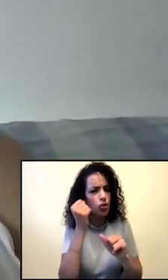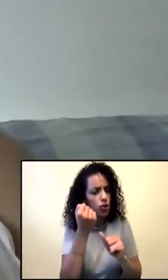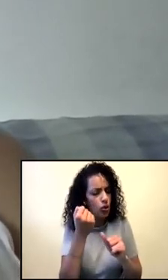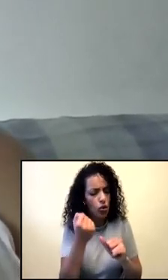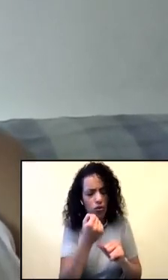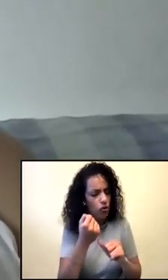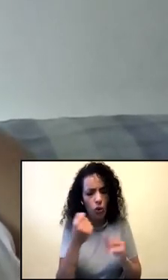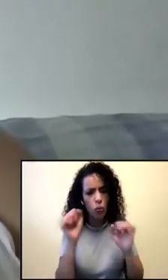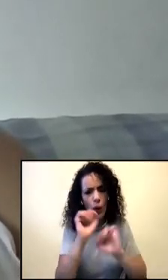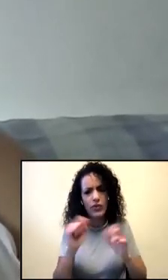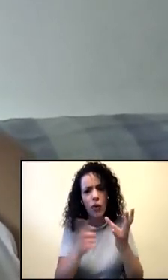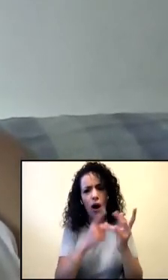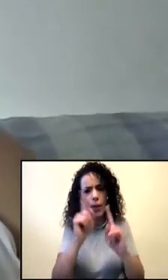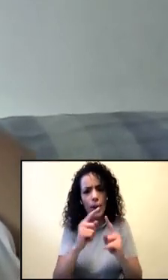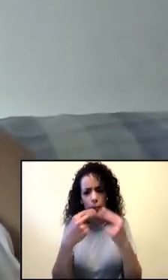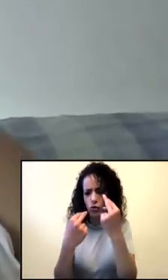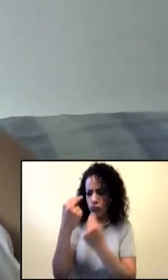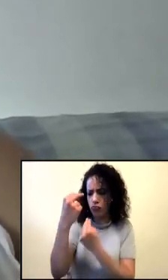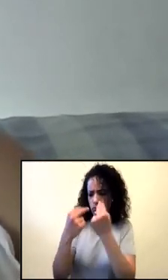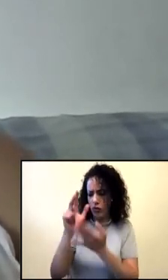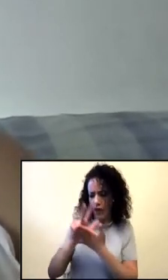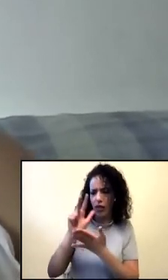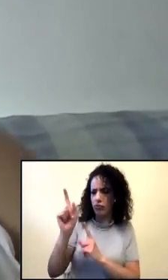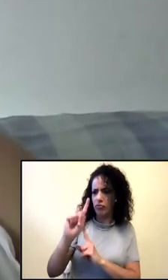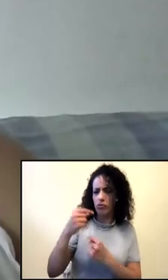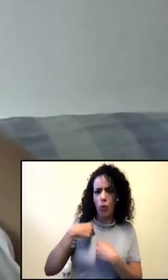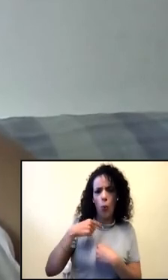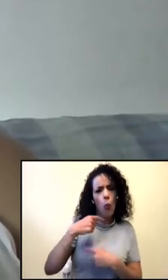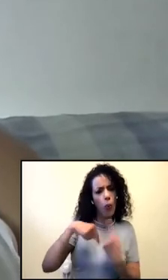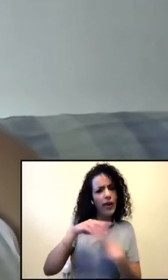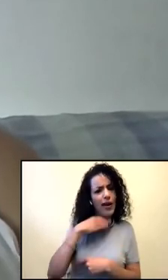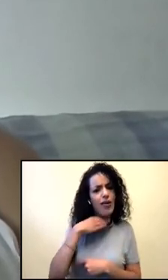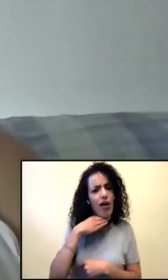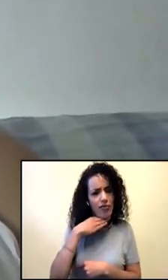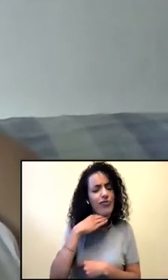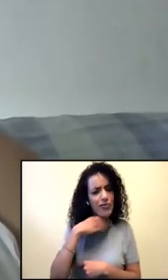We are enough, and you know we should validate it and continue and do much more of that.